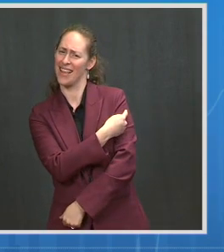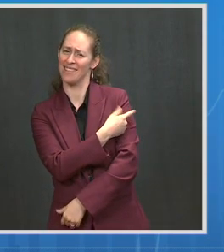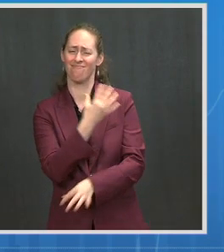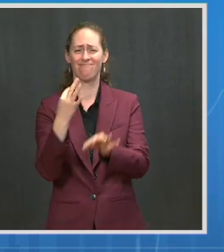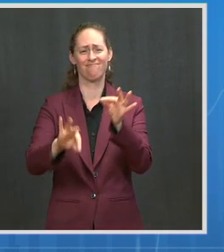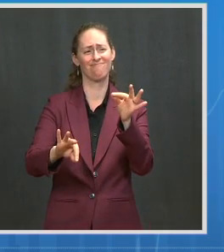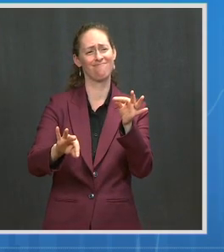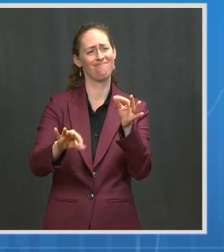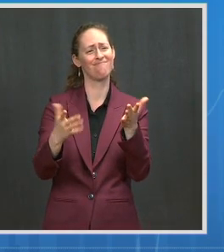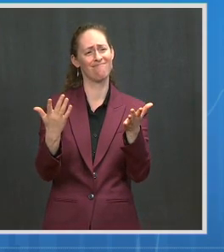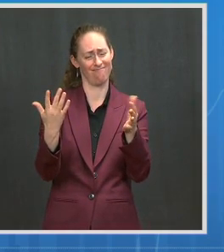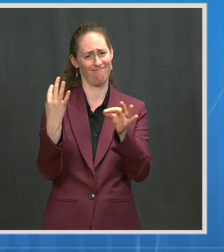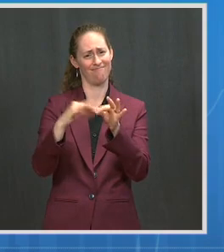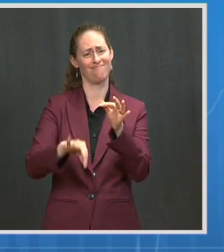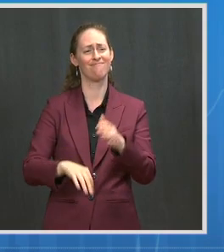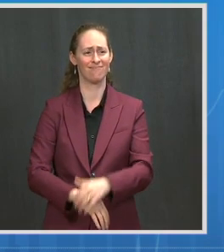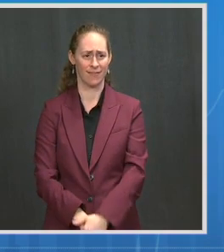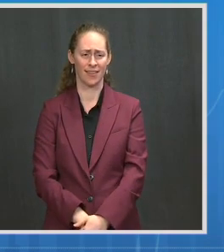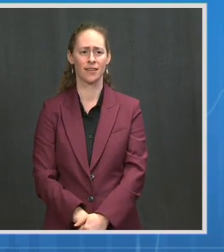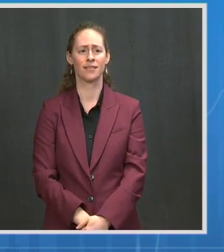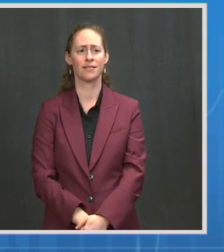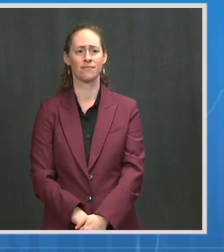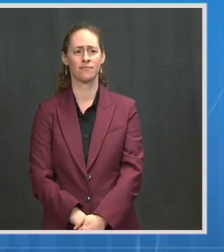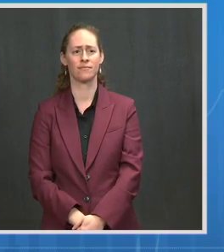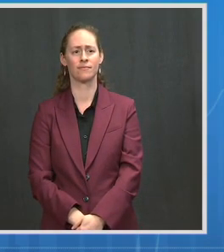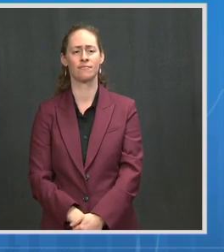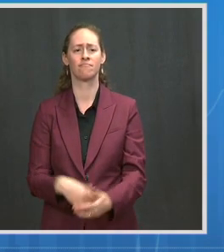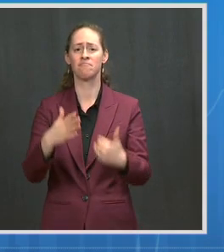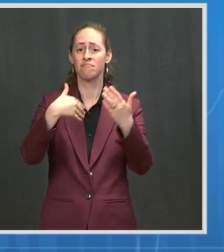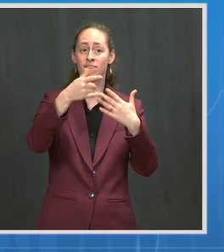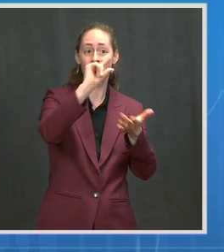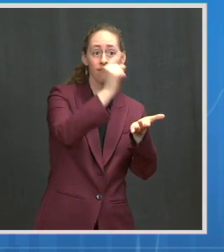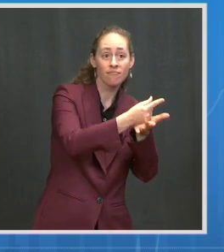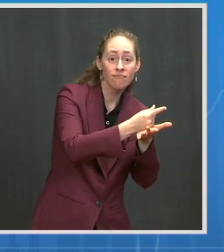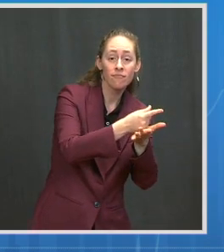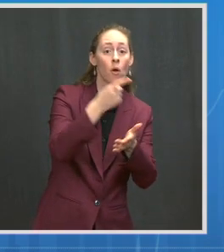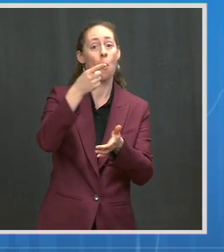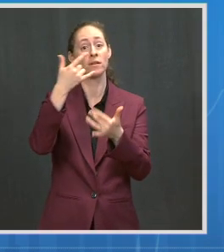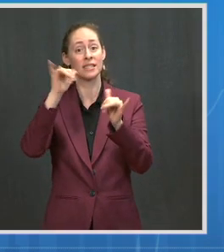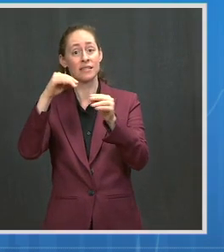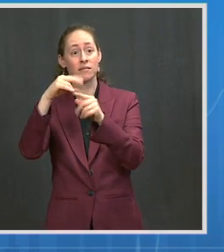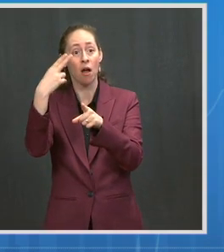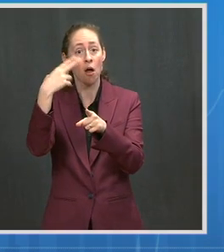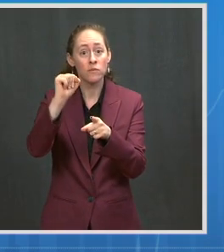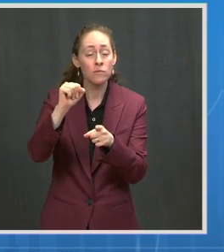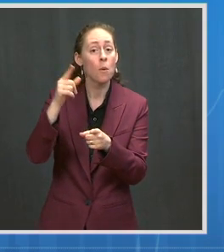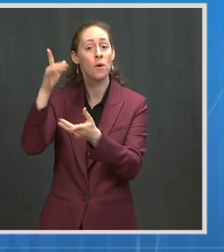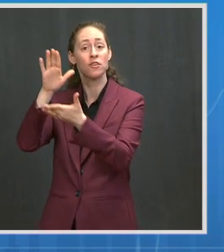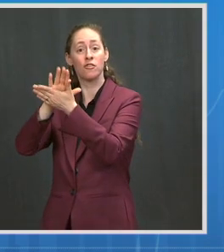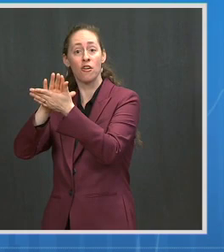in college, just out, or more than a little bit out, it's the most important thing you can do right now.